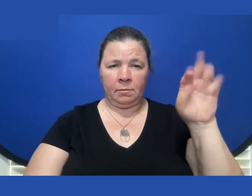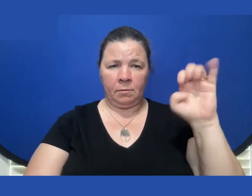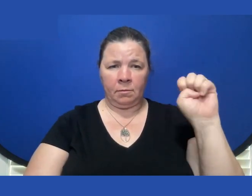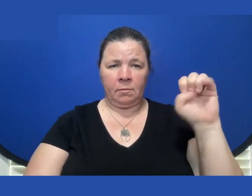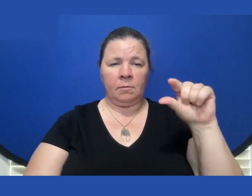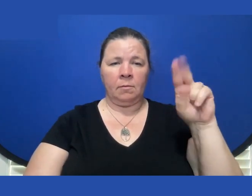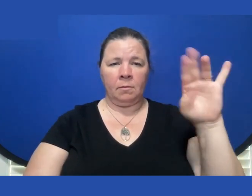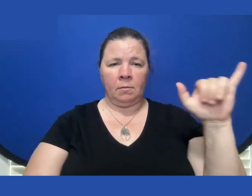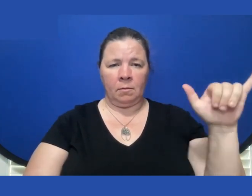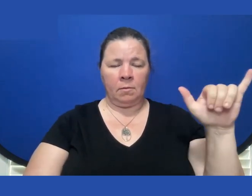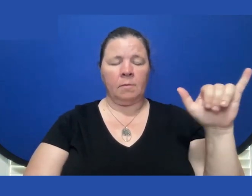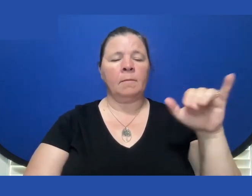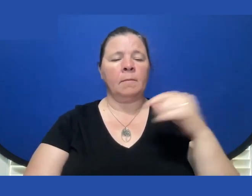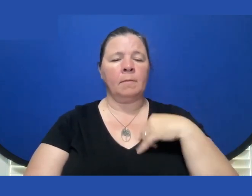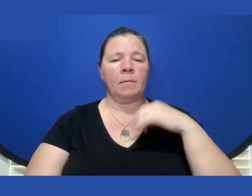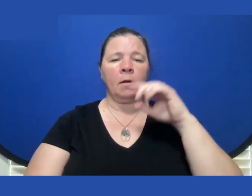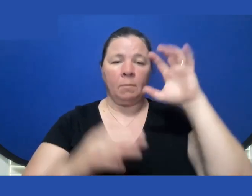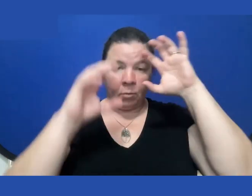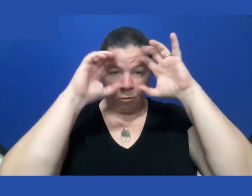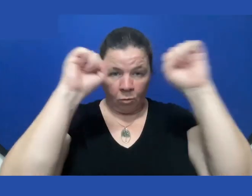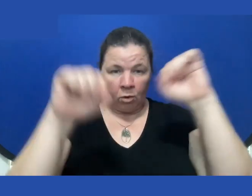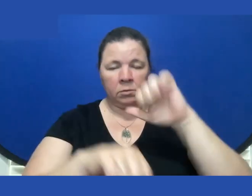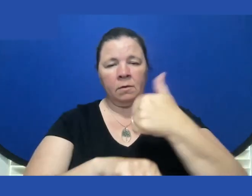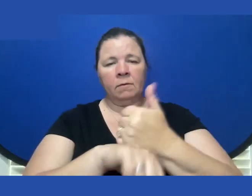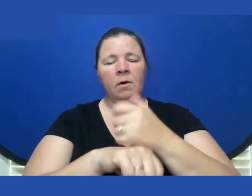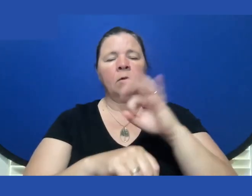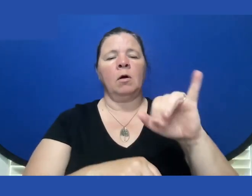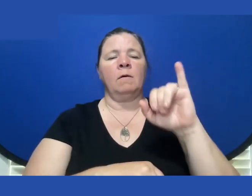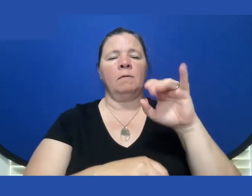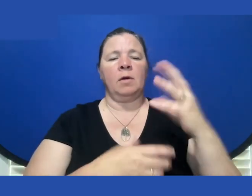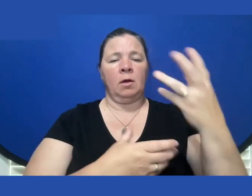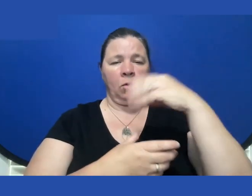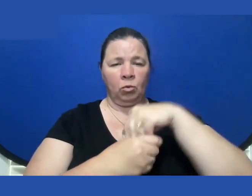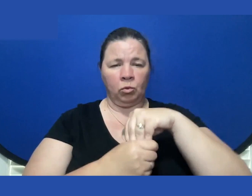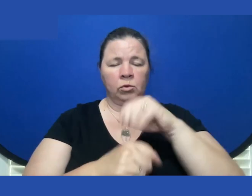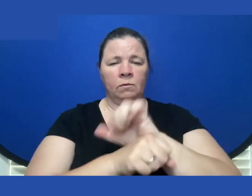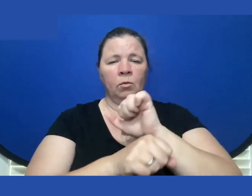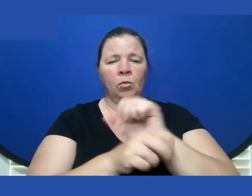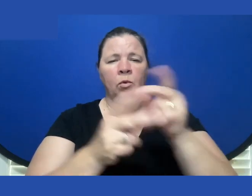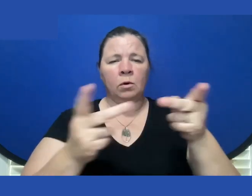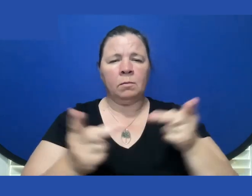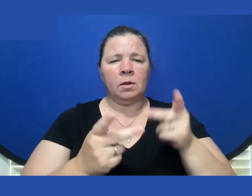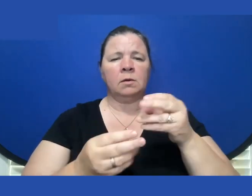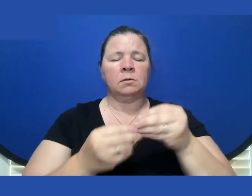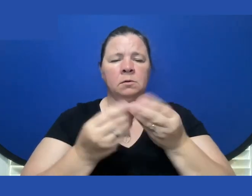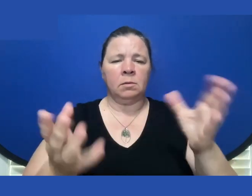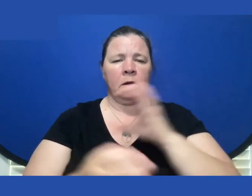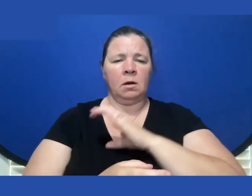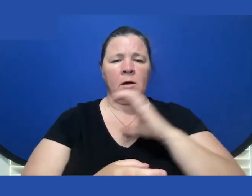of the Inclusive Workplace and Supply Council of Canada, from here on in to be known as IWSCC